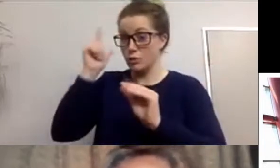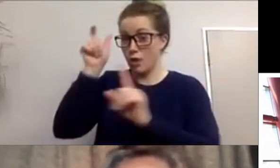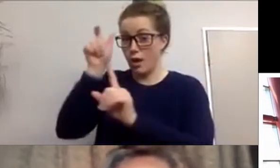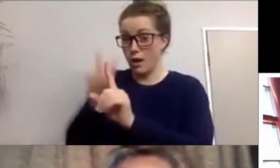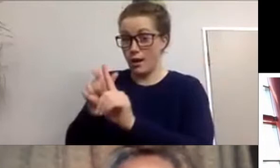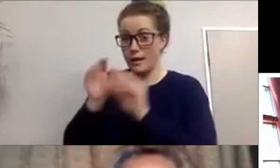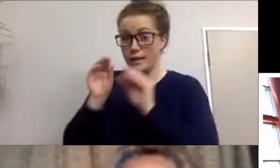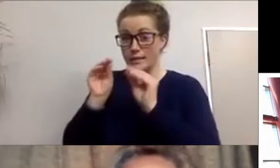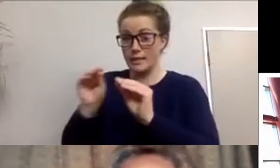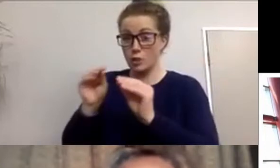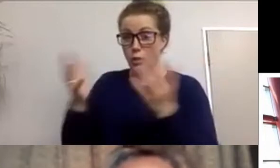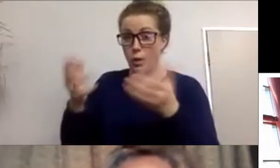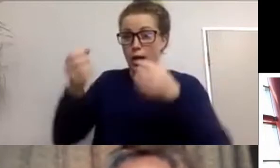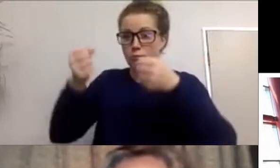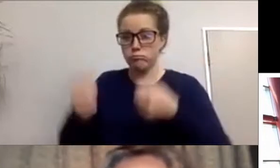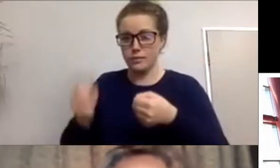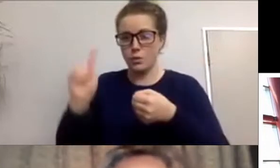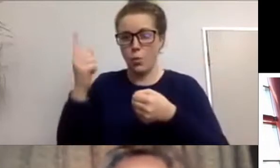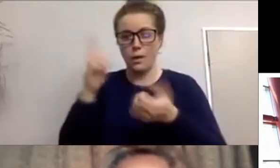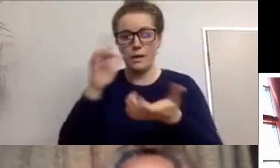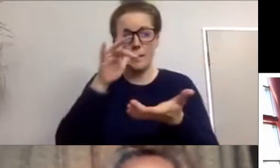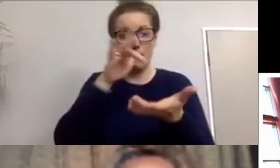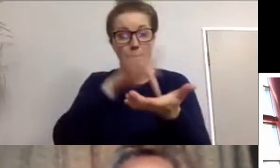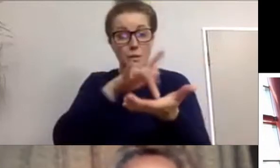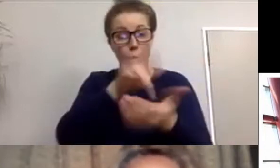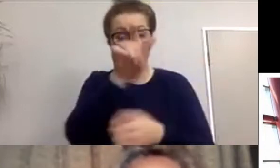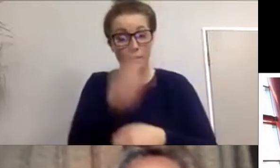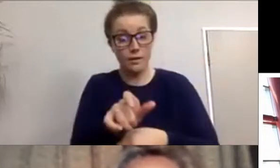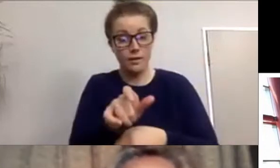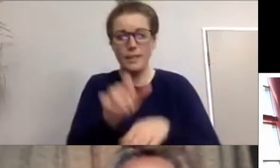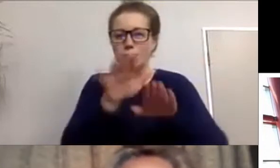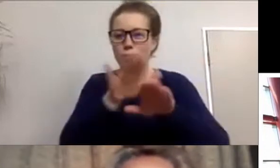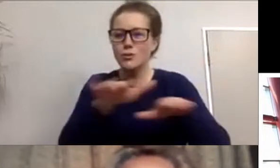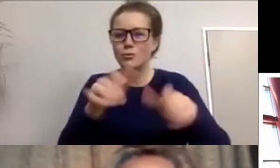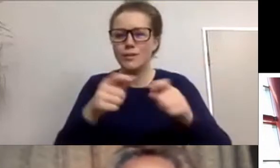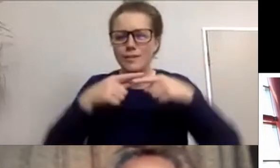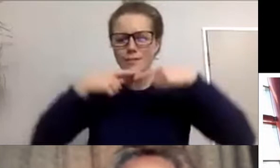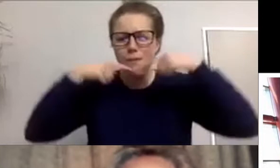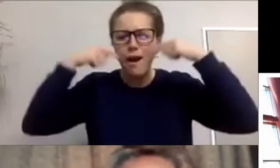Auckland, in the middle this these charming, smiling children having a taste